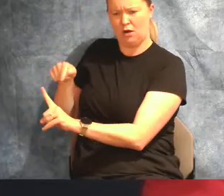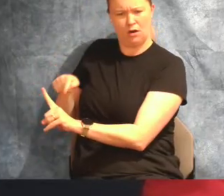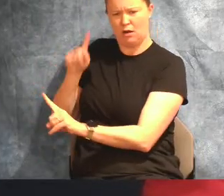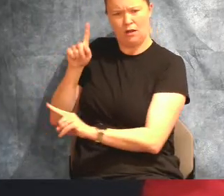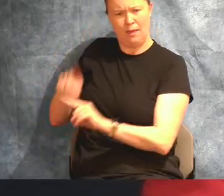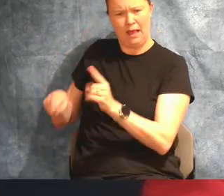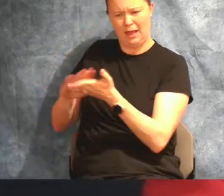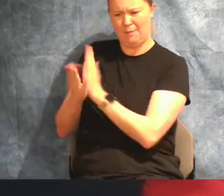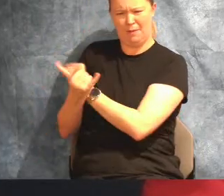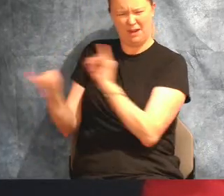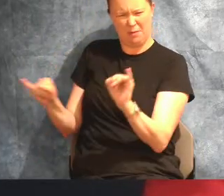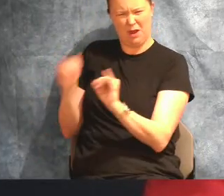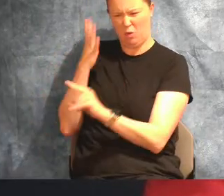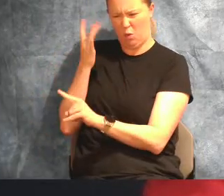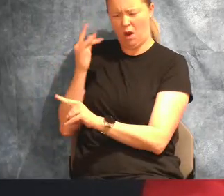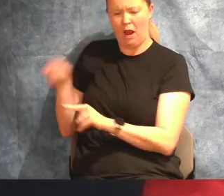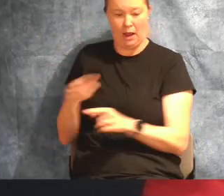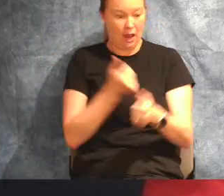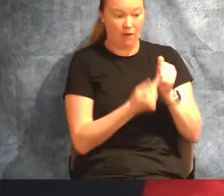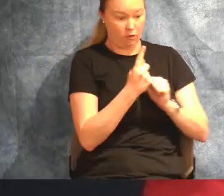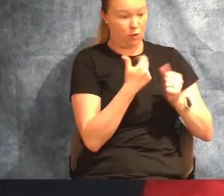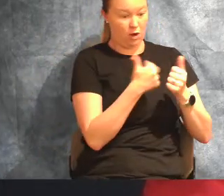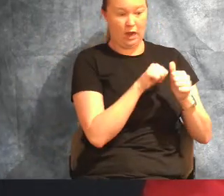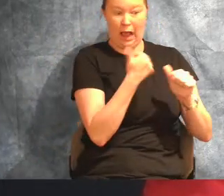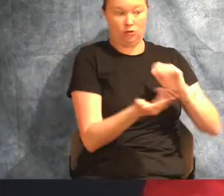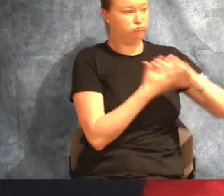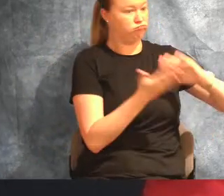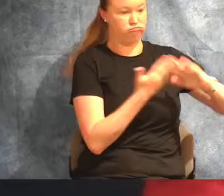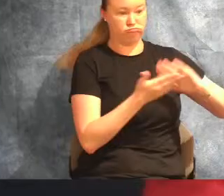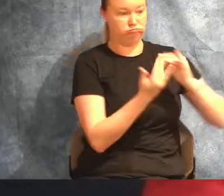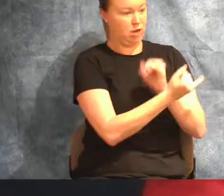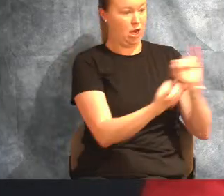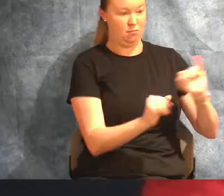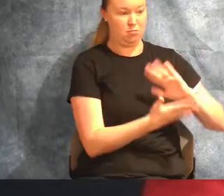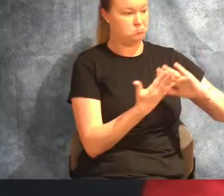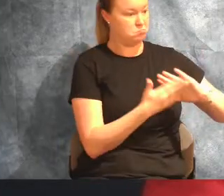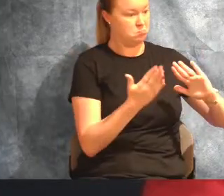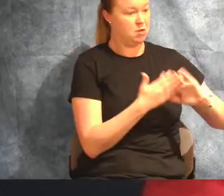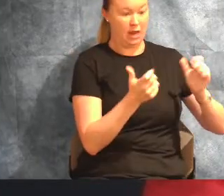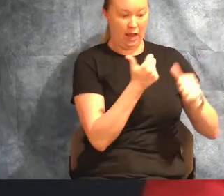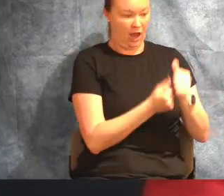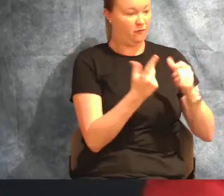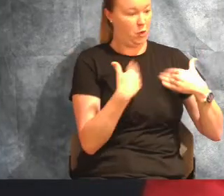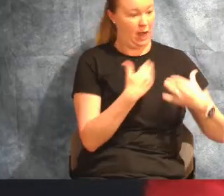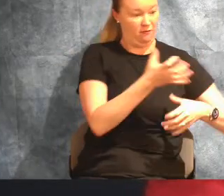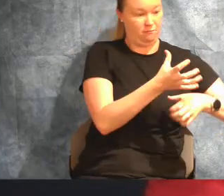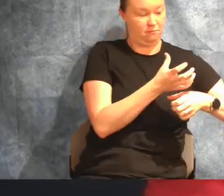independent? Everybody else is they're independent and everybody got money coming. So there is money